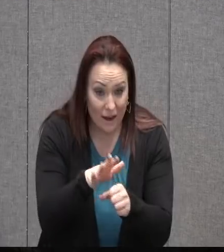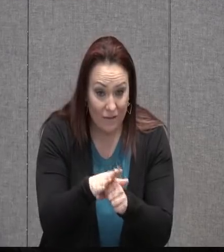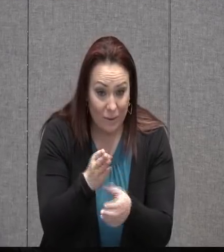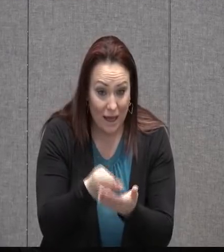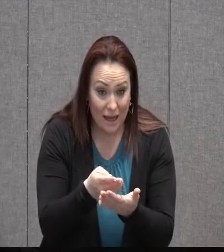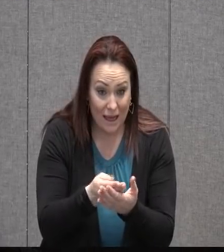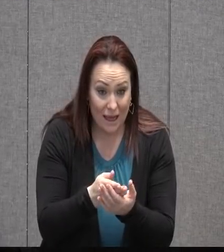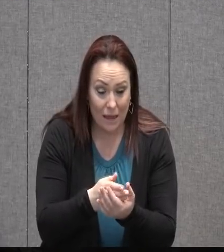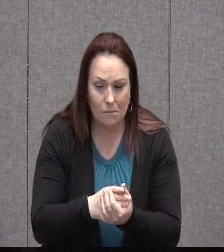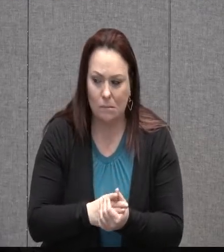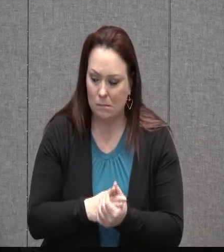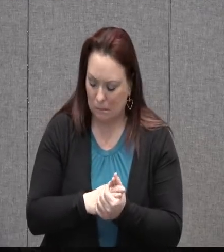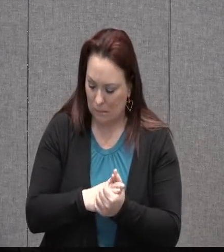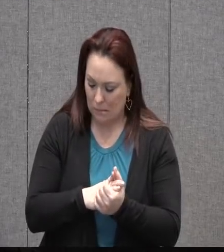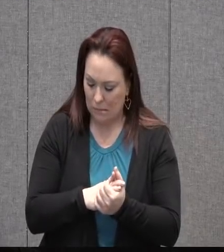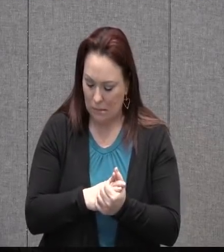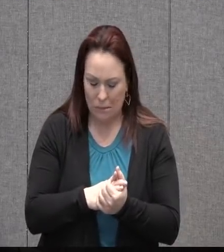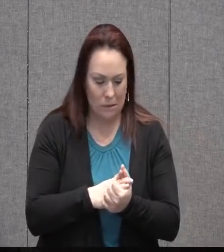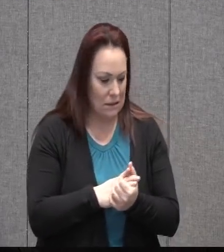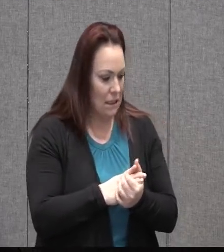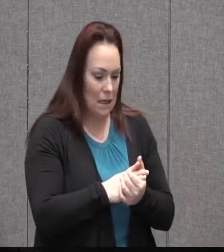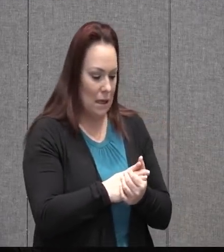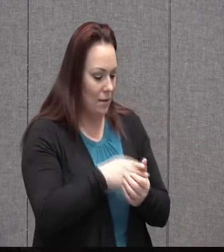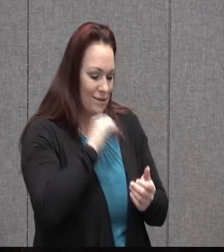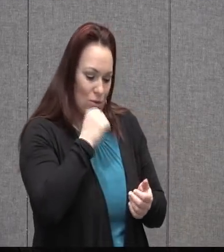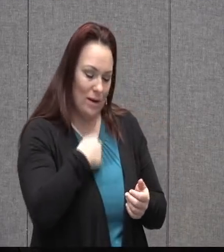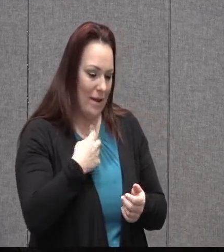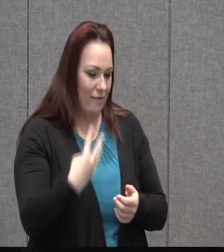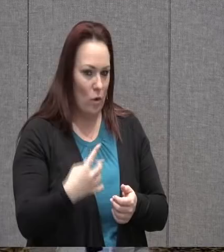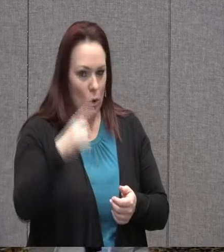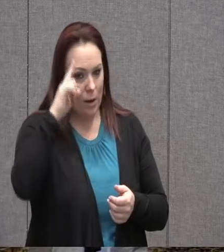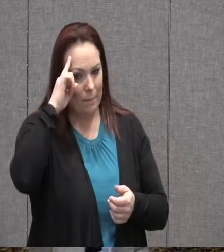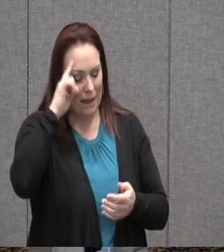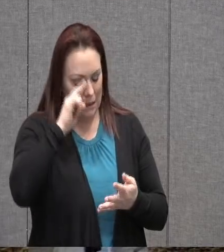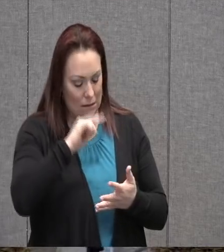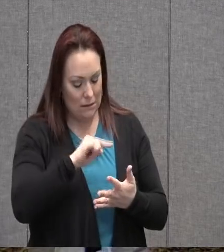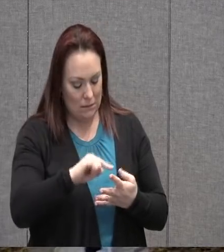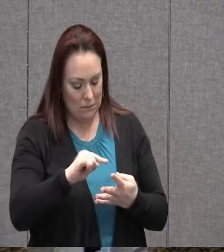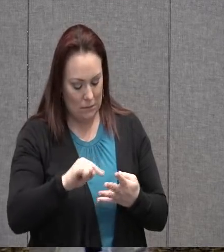I don't have four pennies. What else could I do?